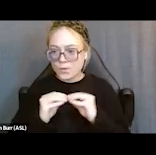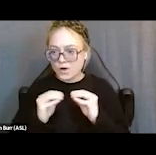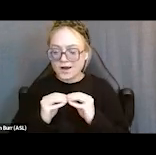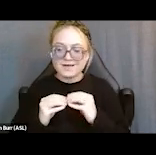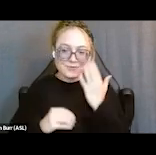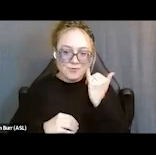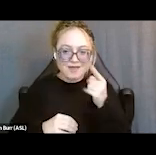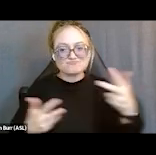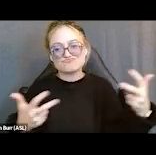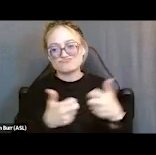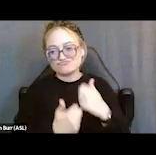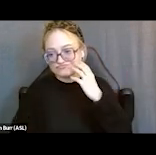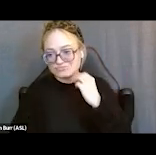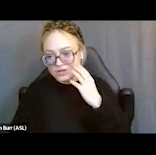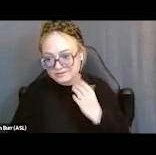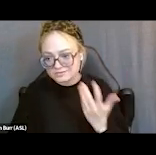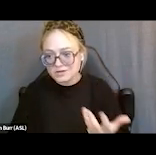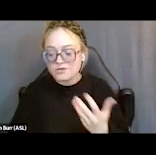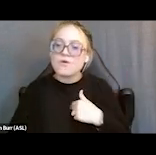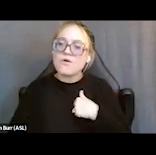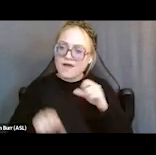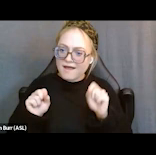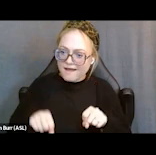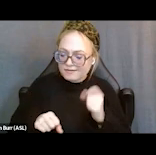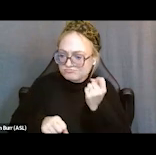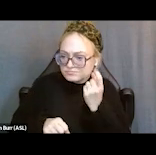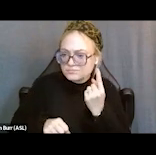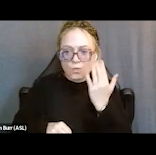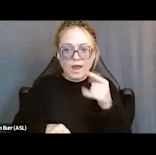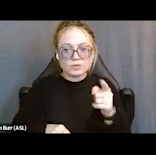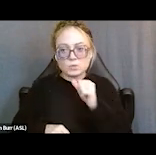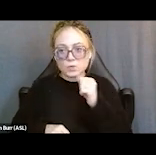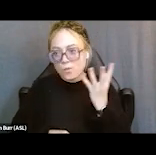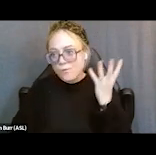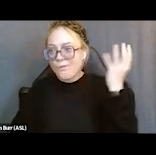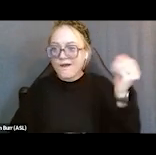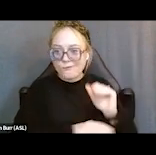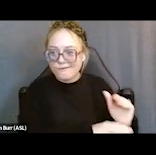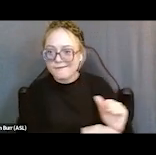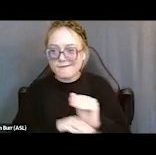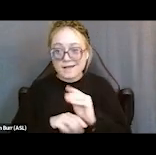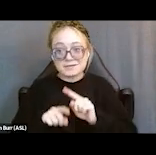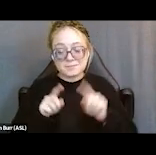Or that you stay up at night. But we don't need to validate the behavior that's invalid, right? So if somebody's staying awake all night